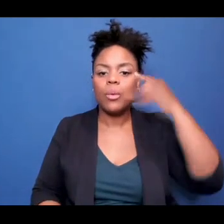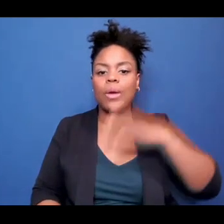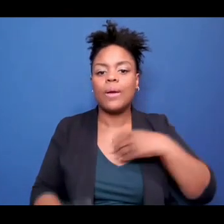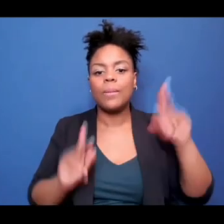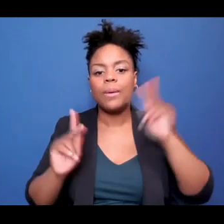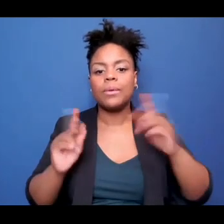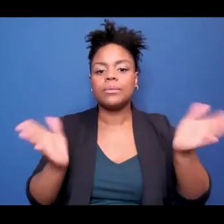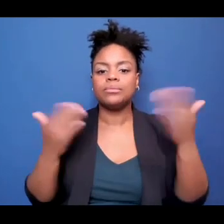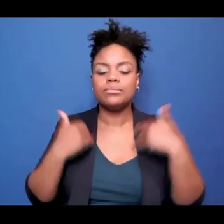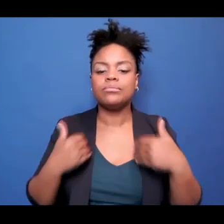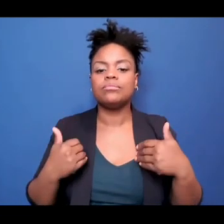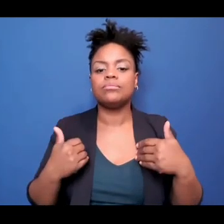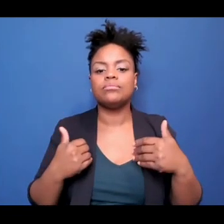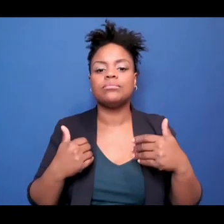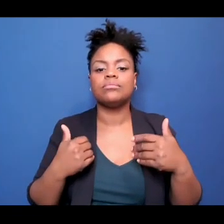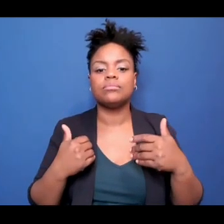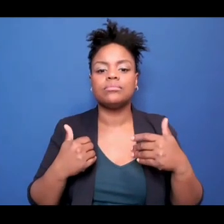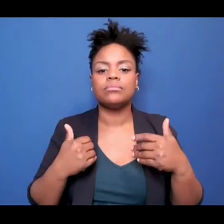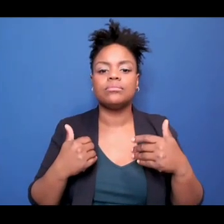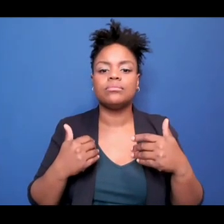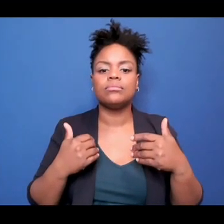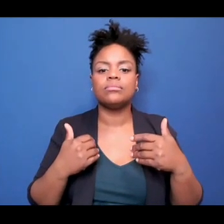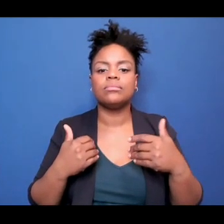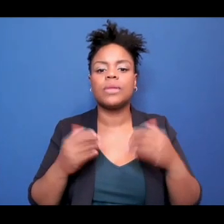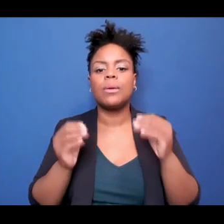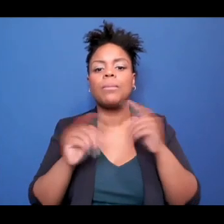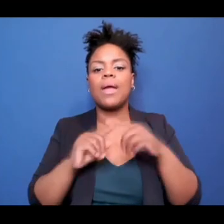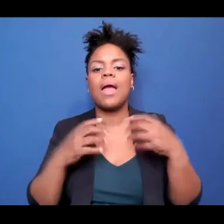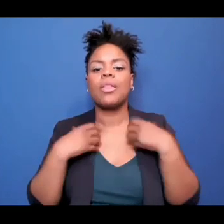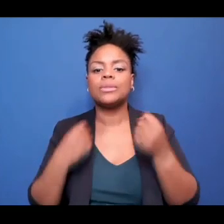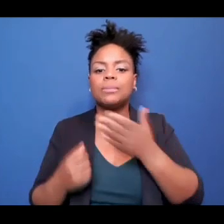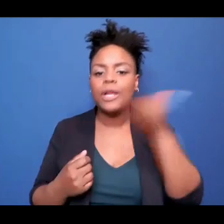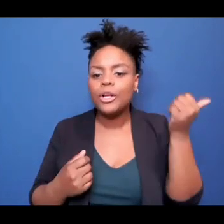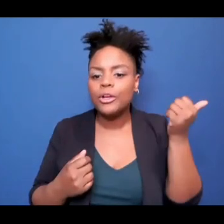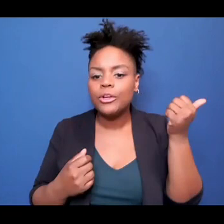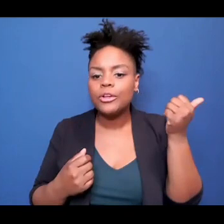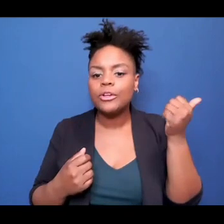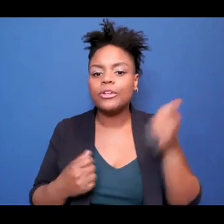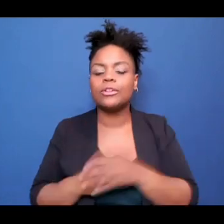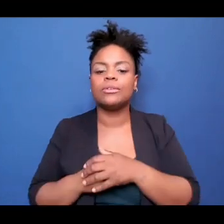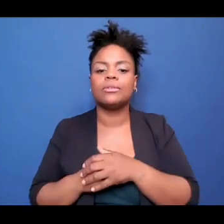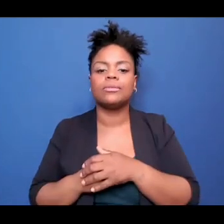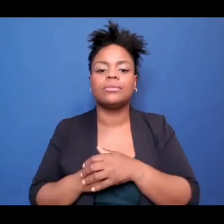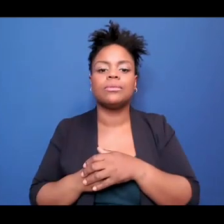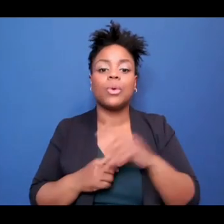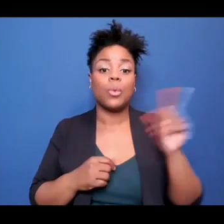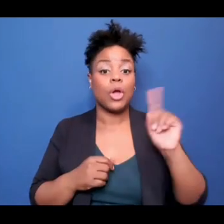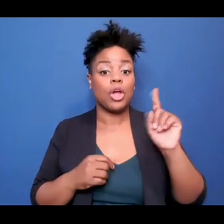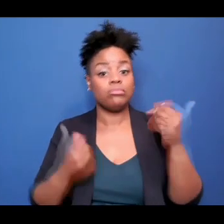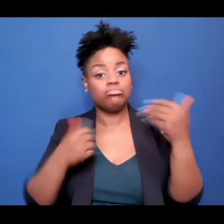ENJOYED BETTER SELF-RATED HEALTH IN CONTRAST IN THE LEAST RICH NEIGHBORHOOD WHERE THERE WAS GREATER ECONOMIC DIVERSITY AND